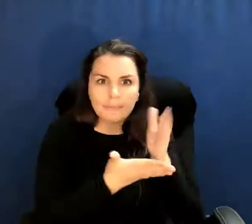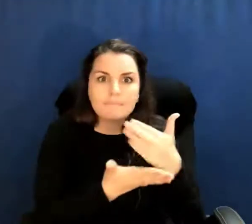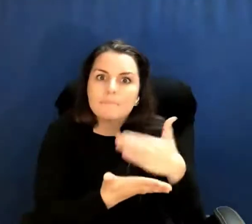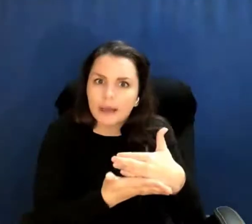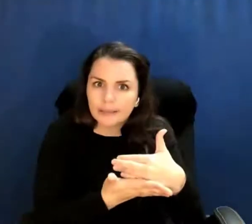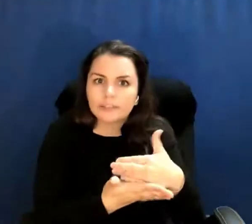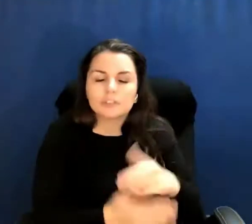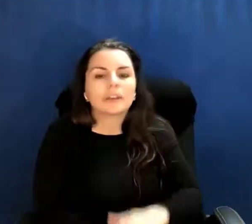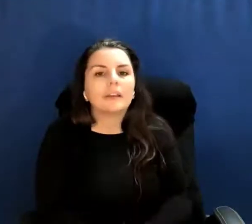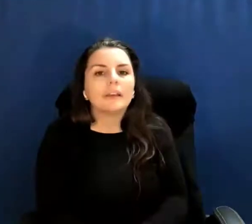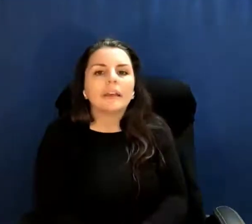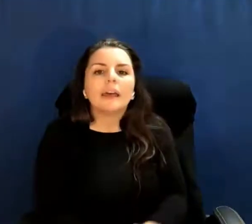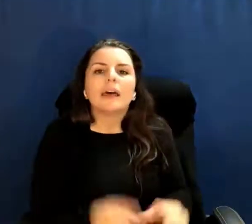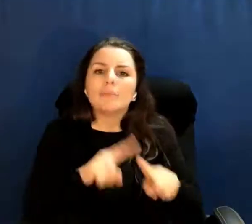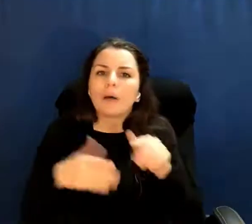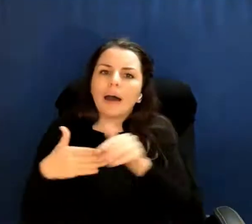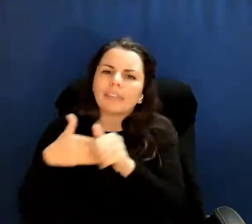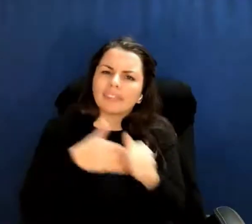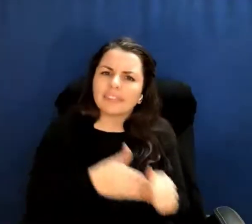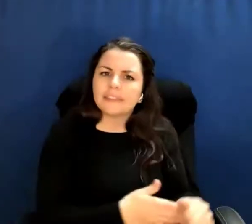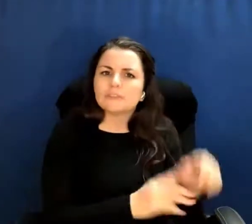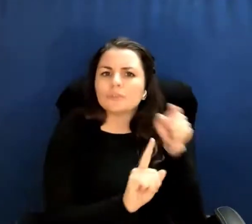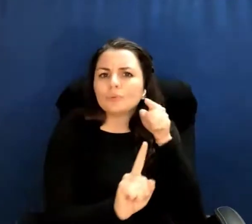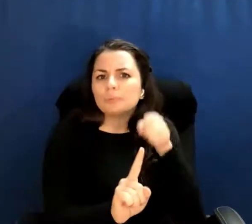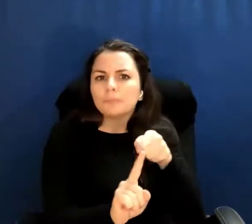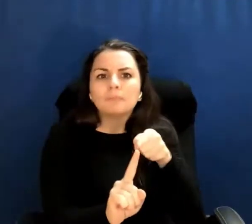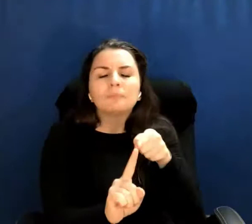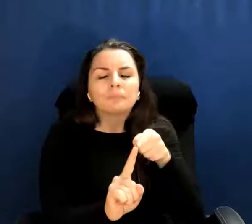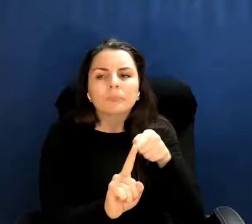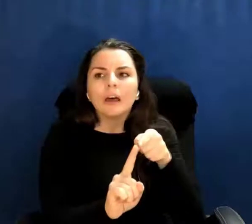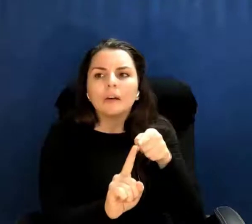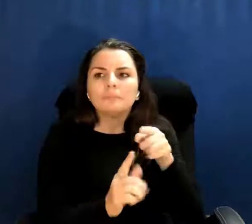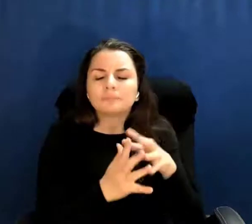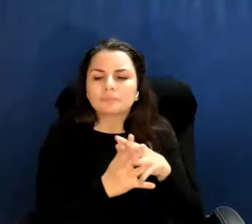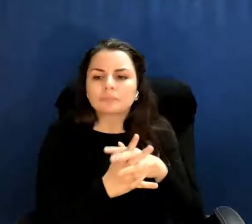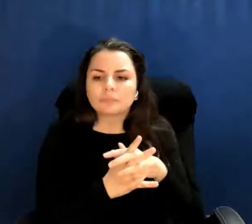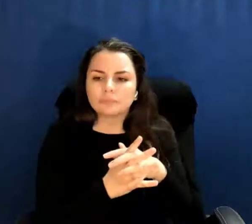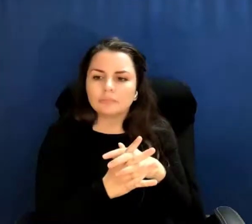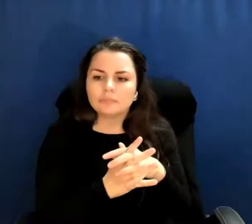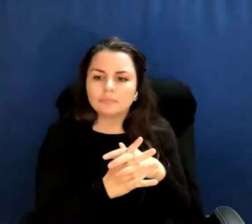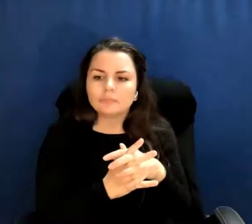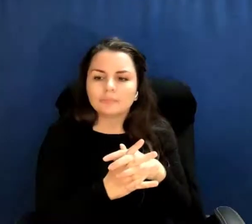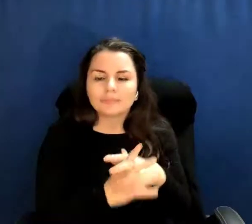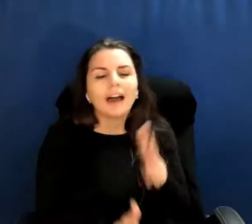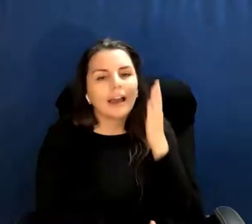Which kind of leads to the fact that I know it seems intimidating and scary